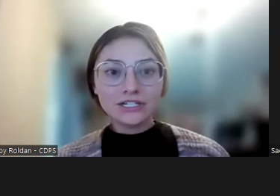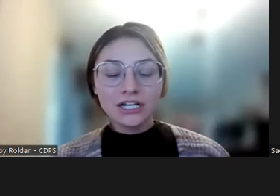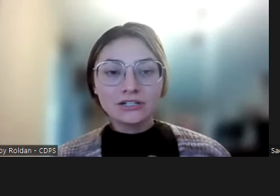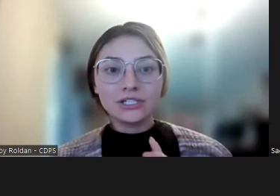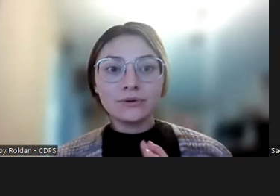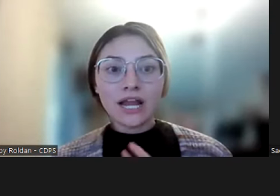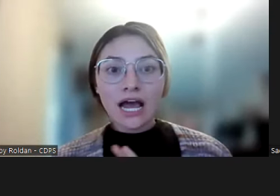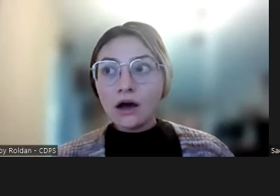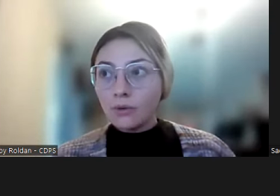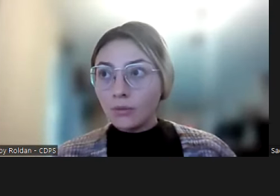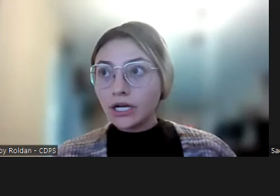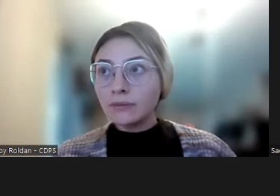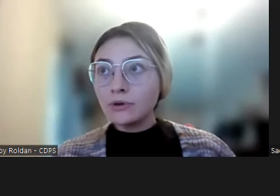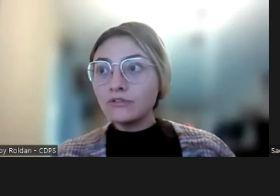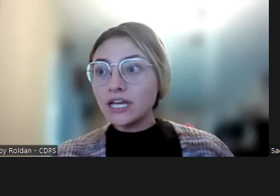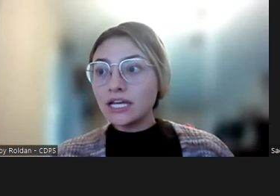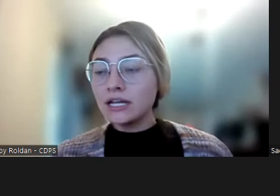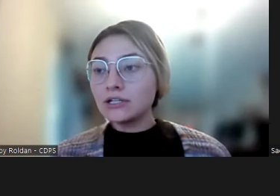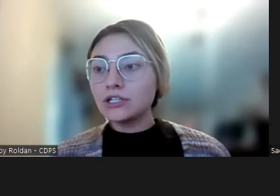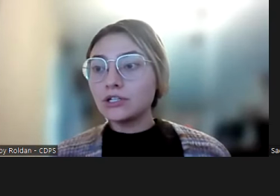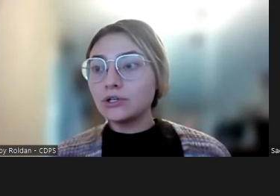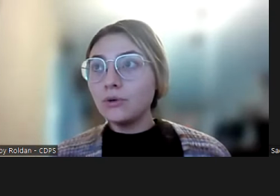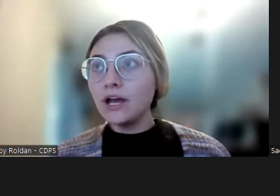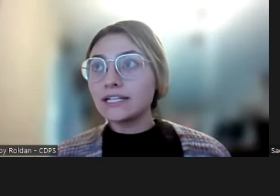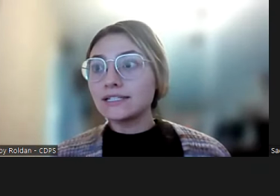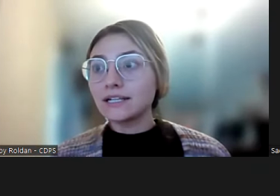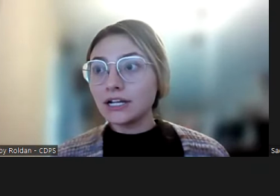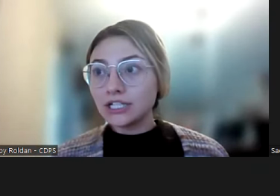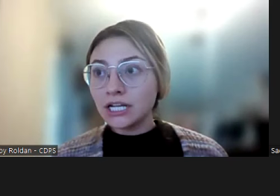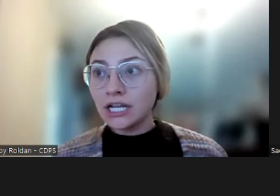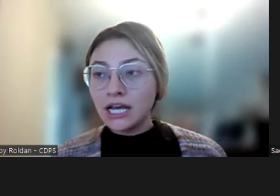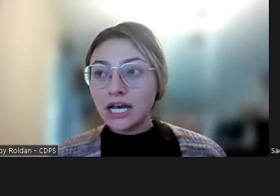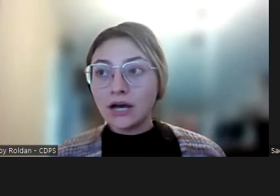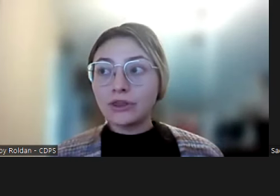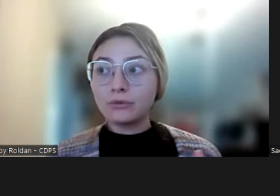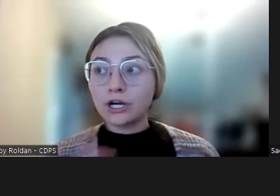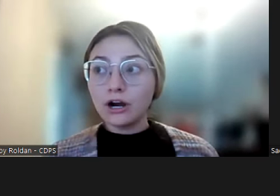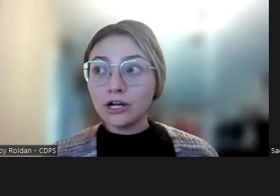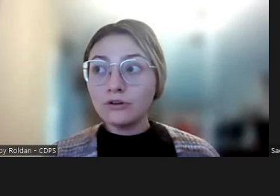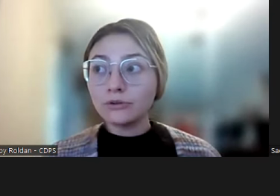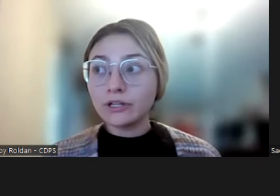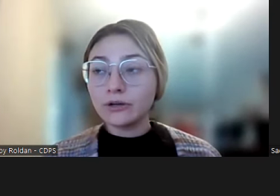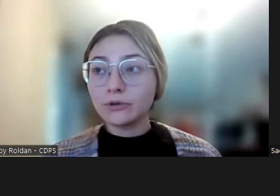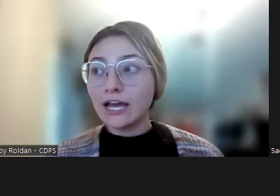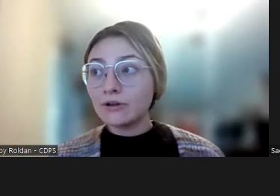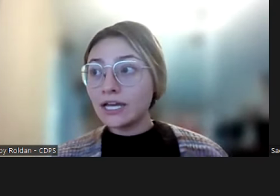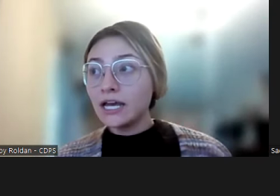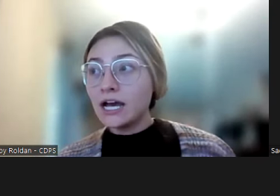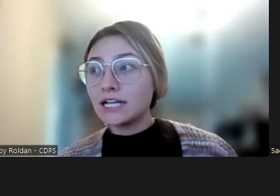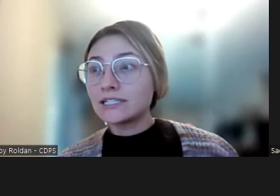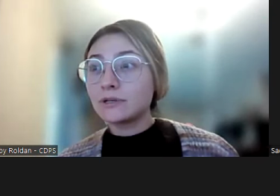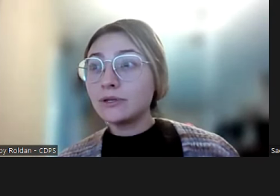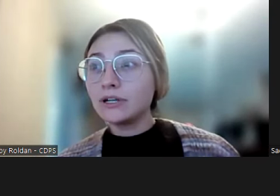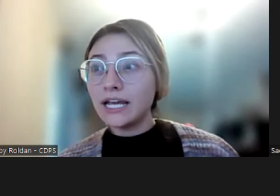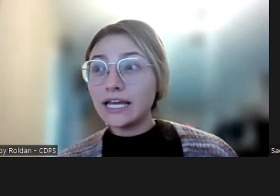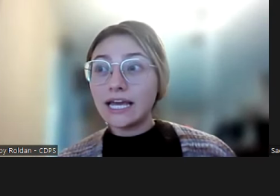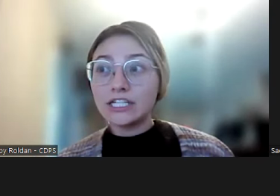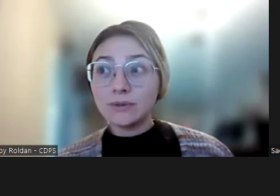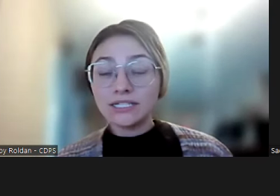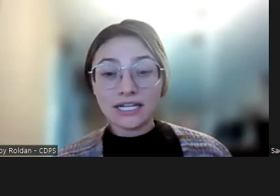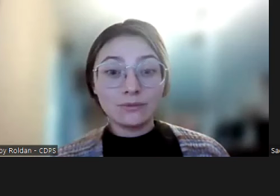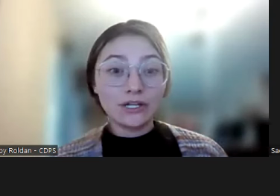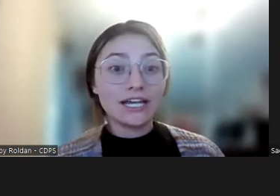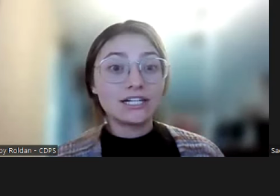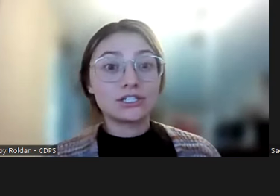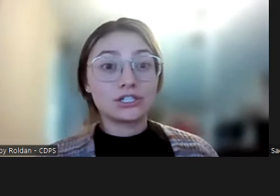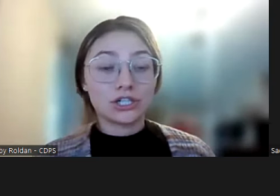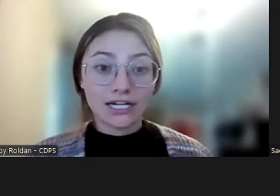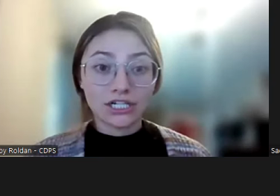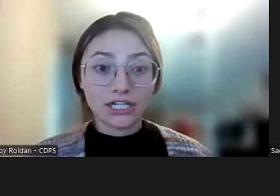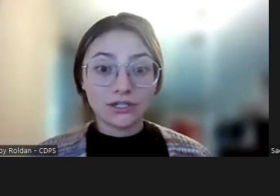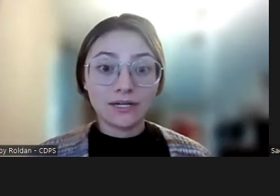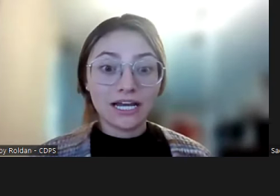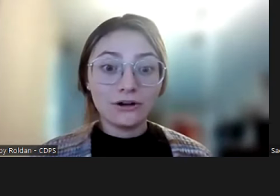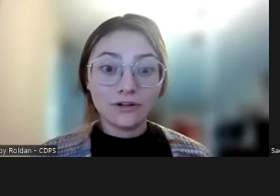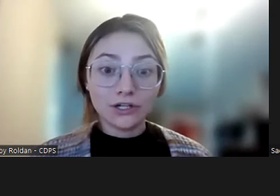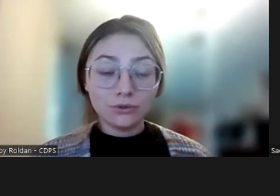Now, we are going to move in to a discussion with Ricardo on community engagement and engagement